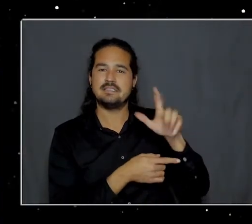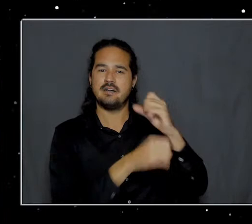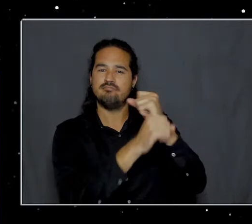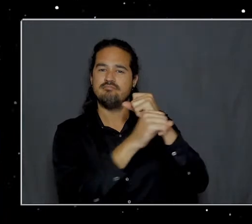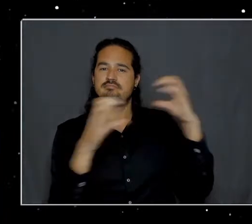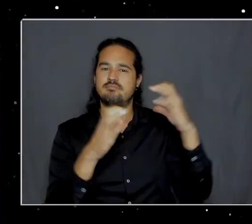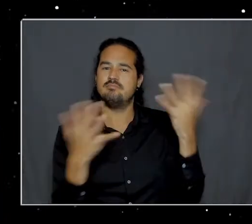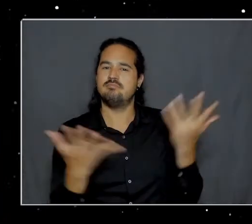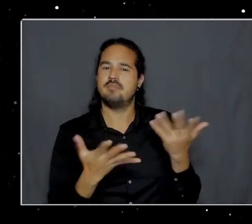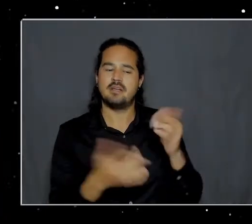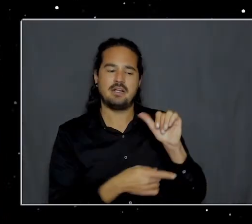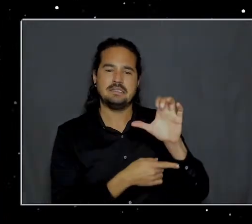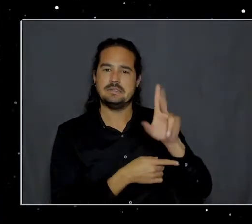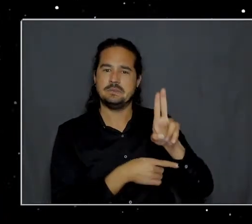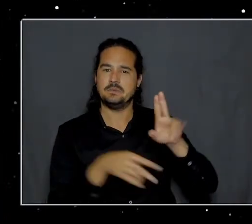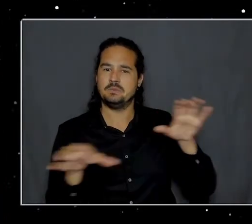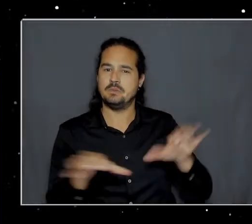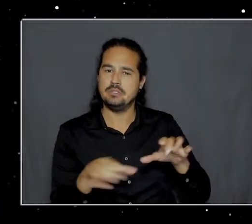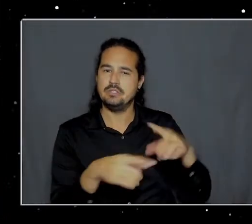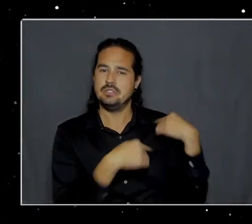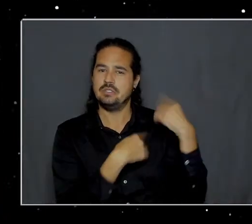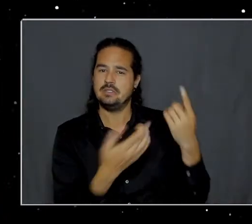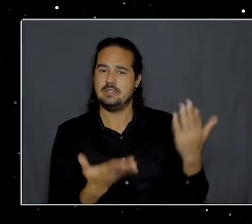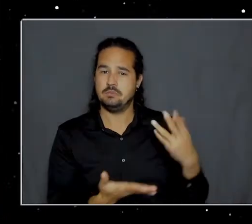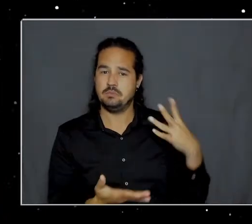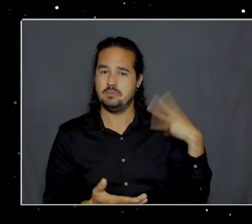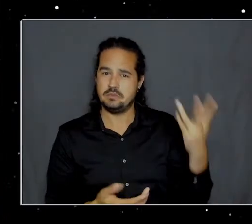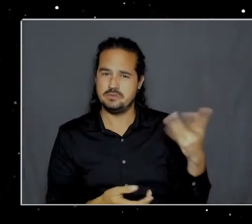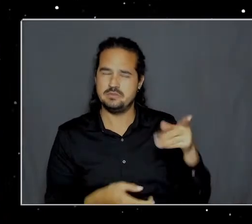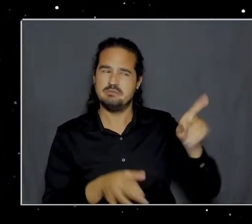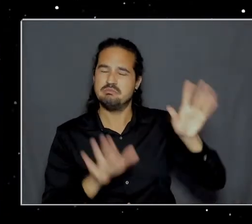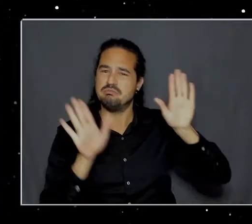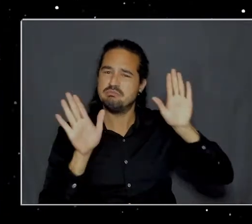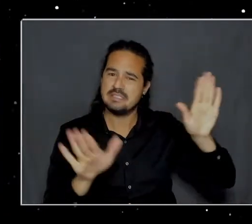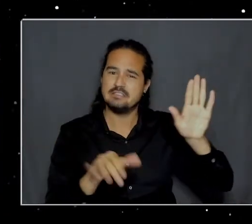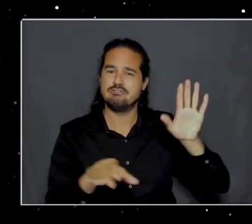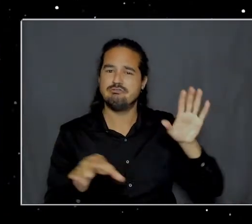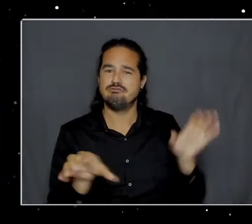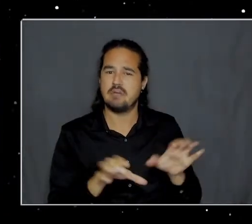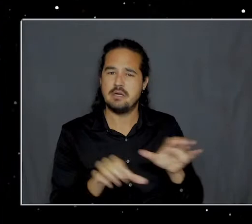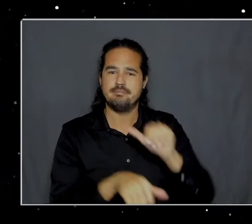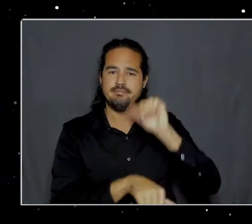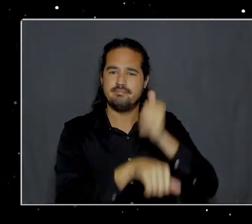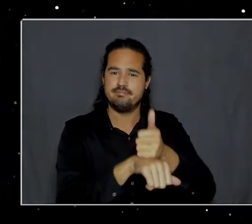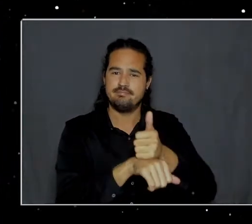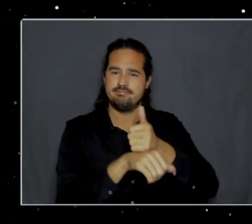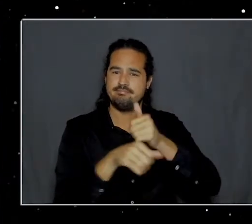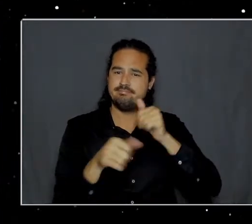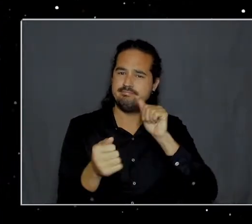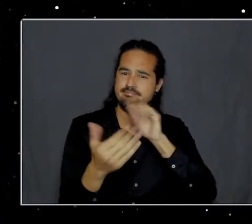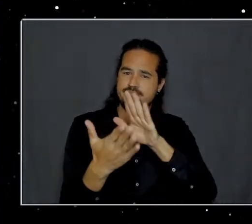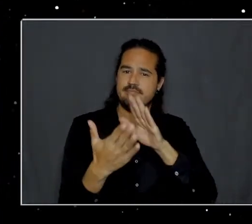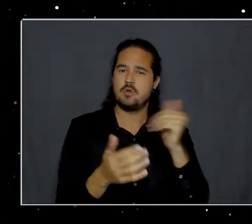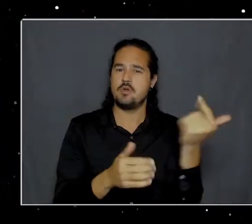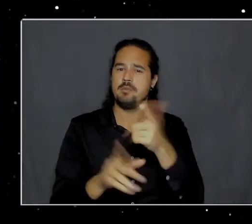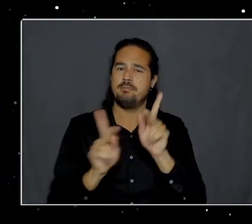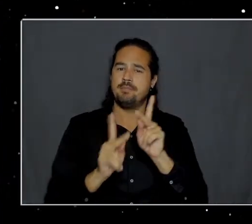OH, IT'S SO NICE THAT MICHELE WAS REALLY WALKING US THROUGH WHAT THE ACLU IS DOING AND WORKING ON RIGHT NOW.